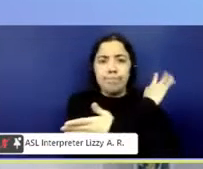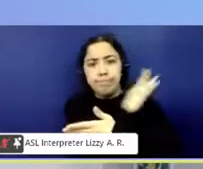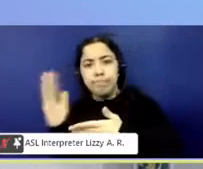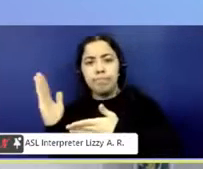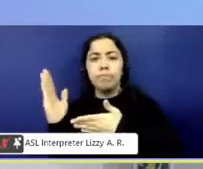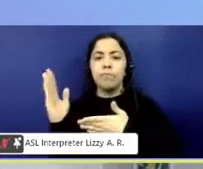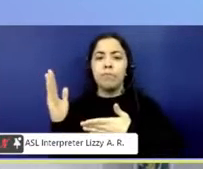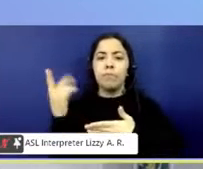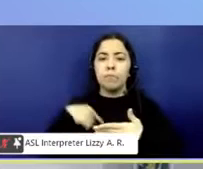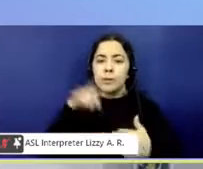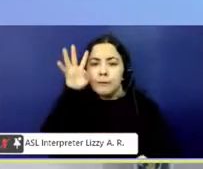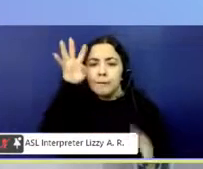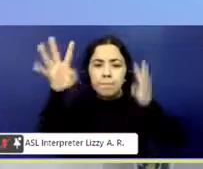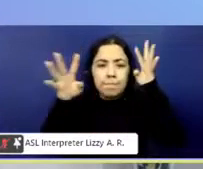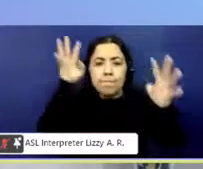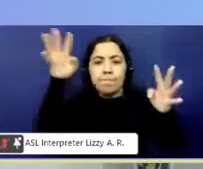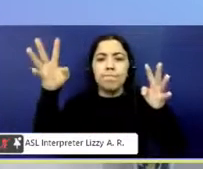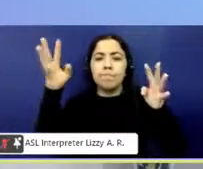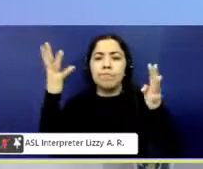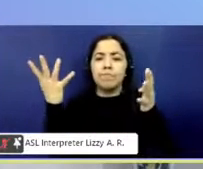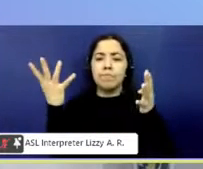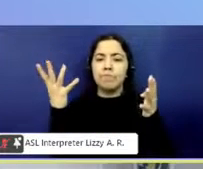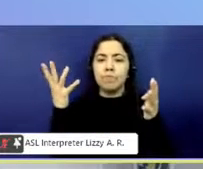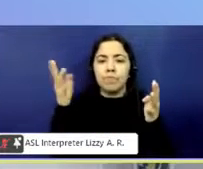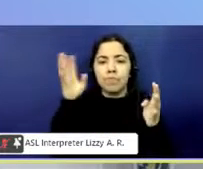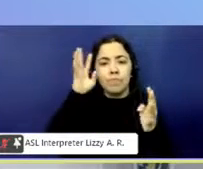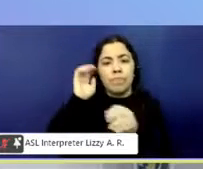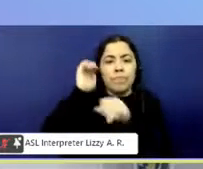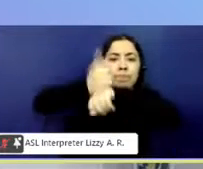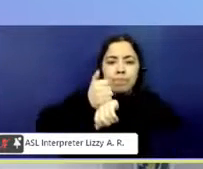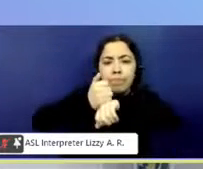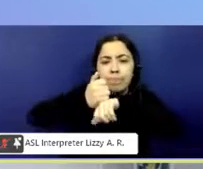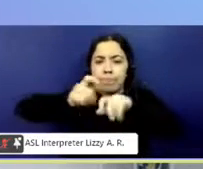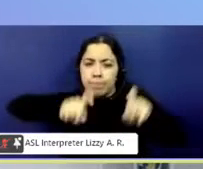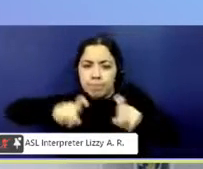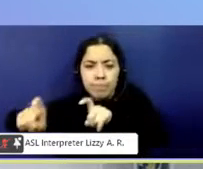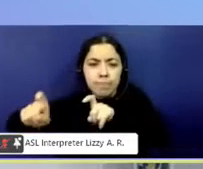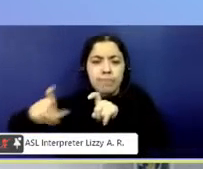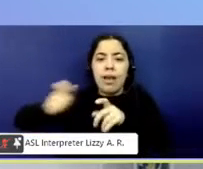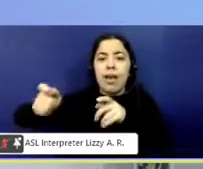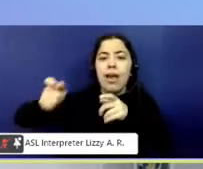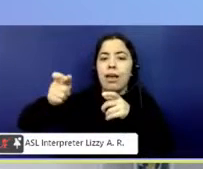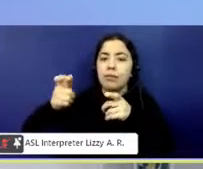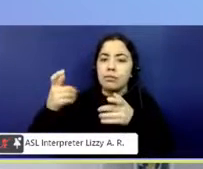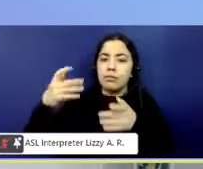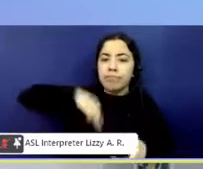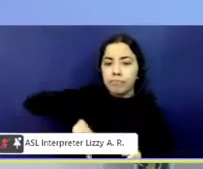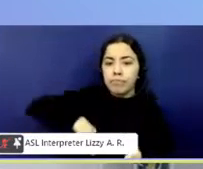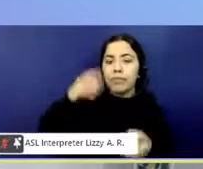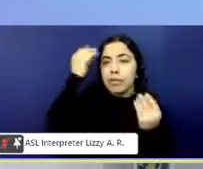we must consider cognition and start with human needs not technological capabilities